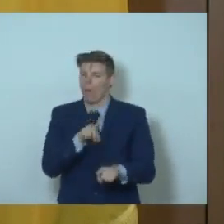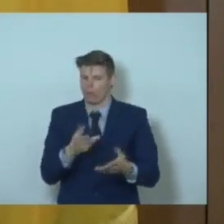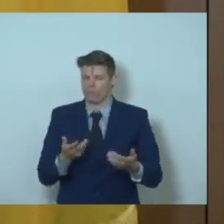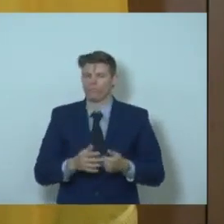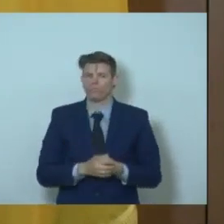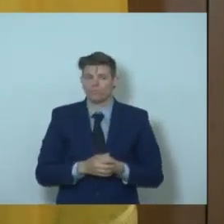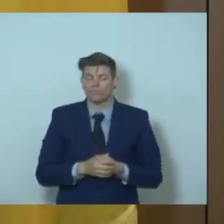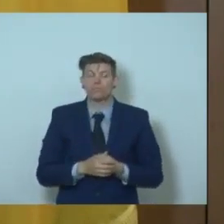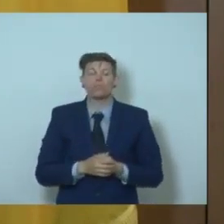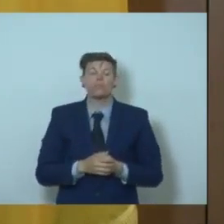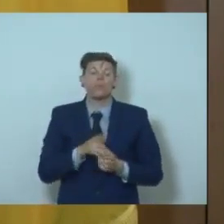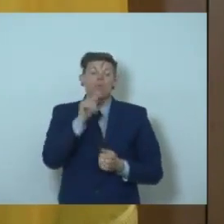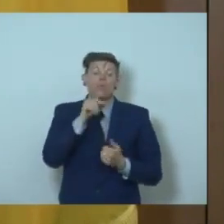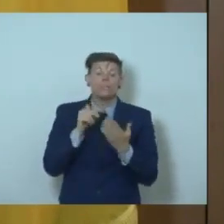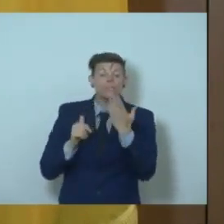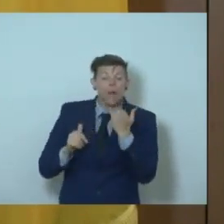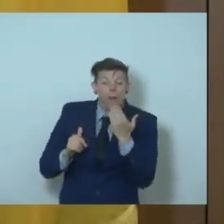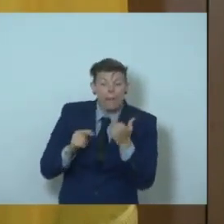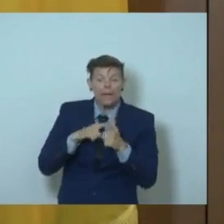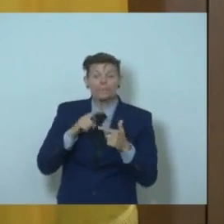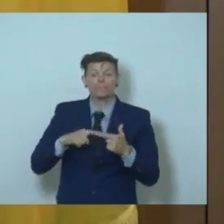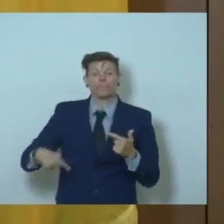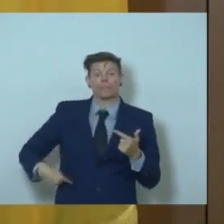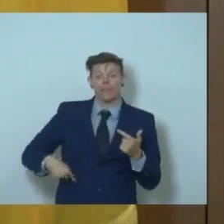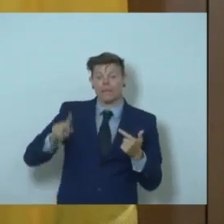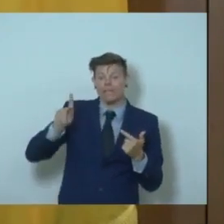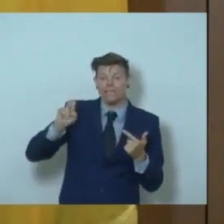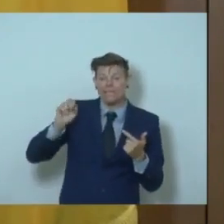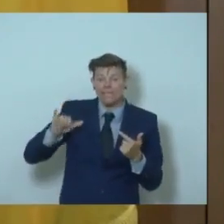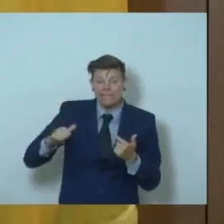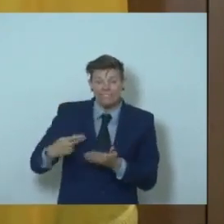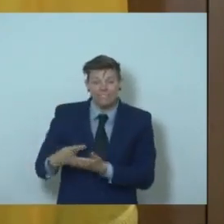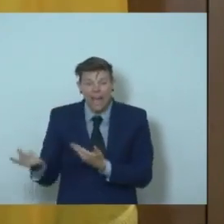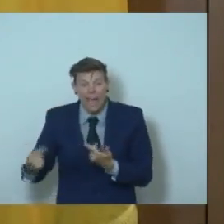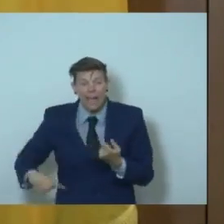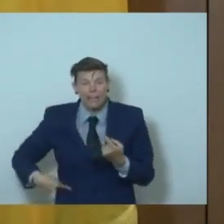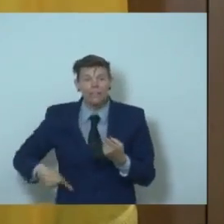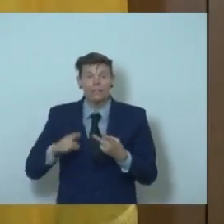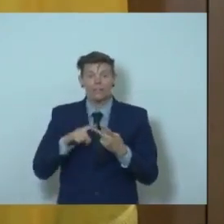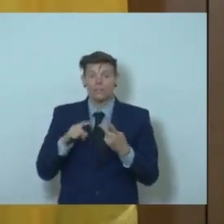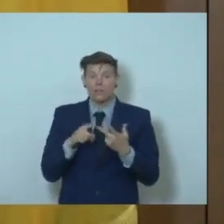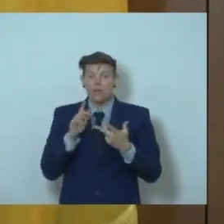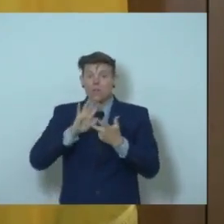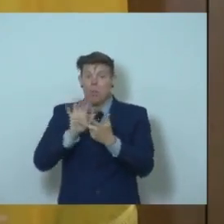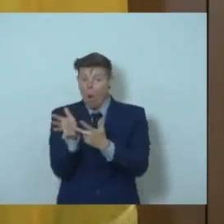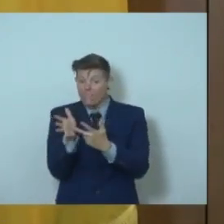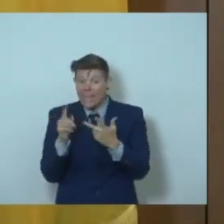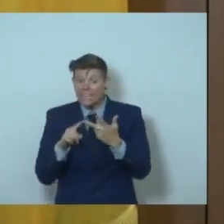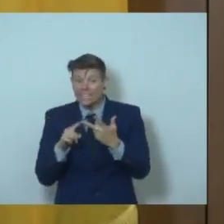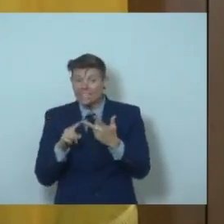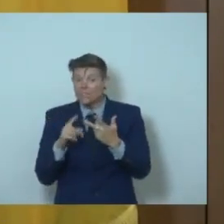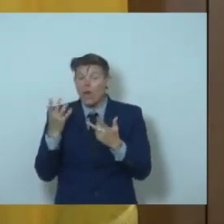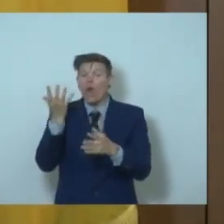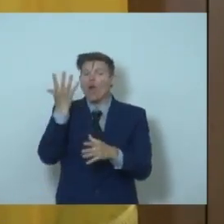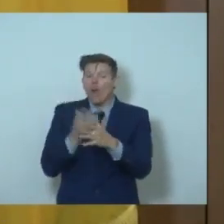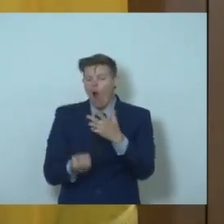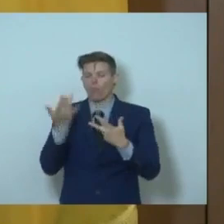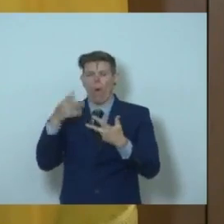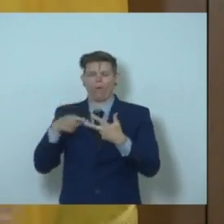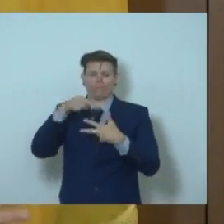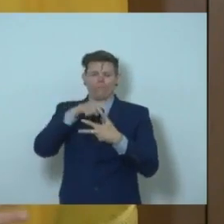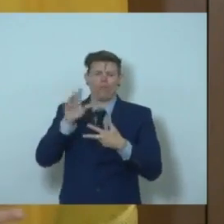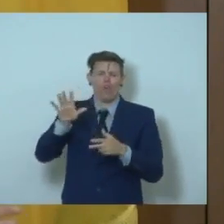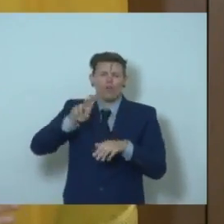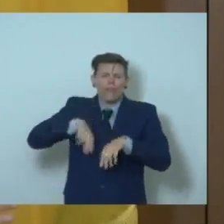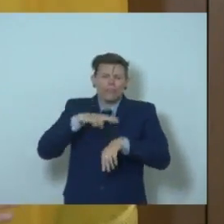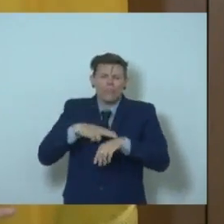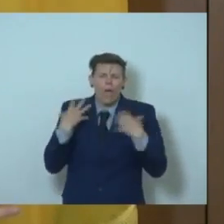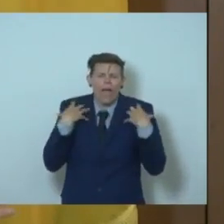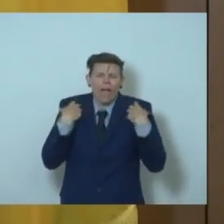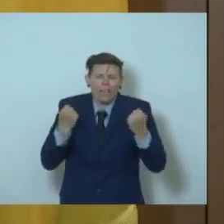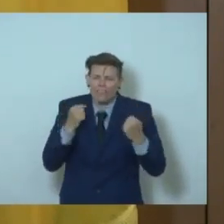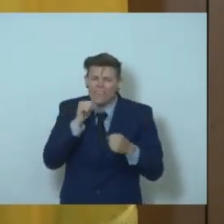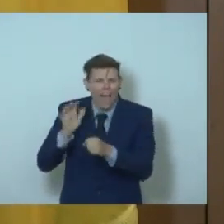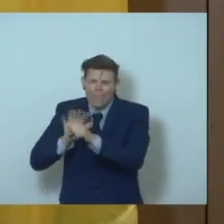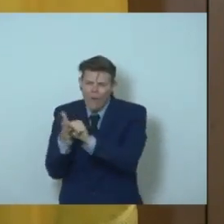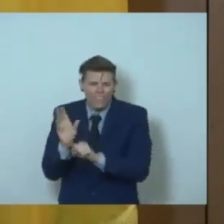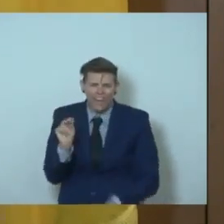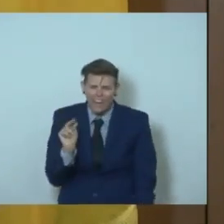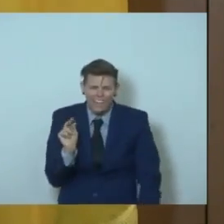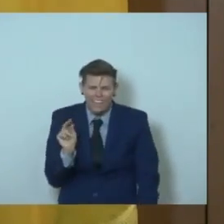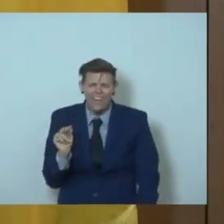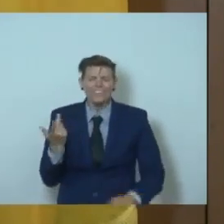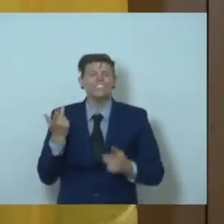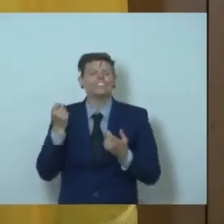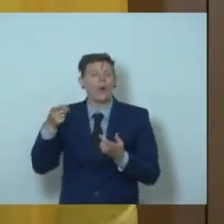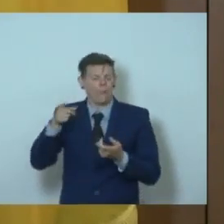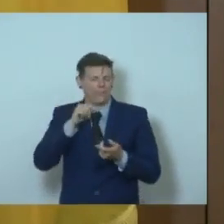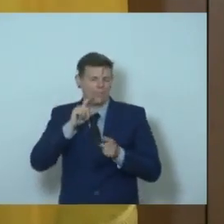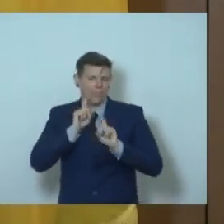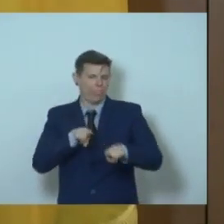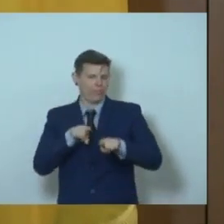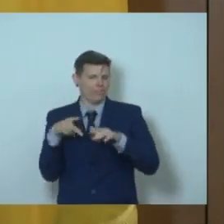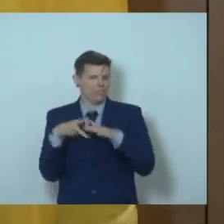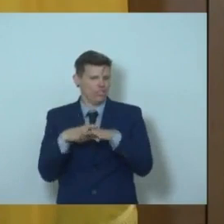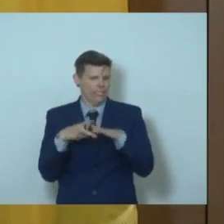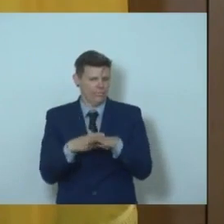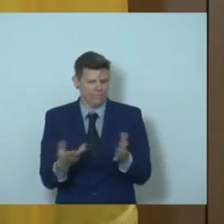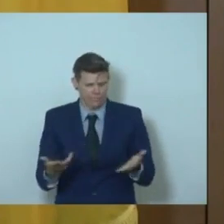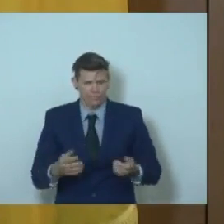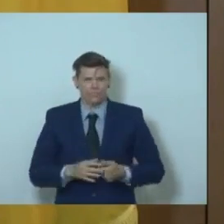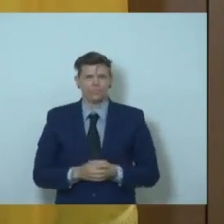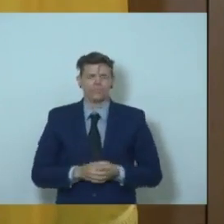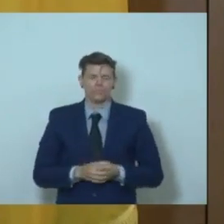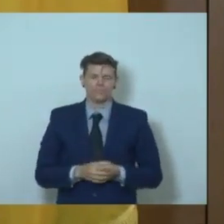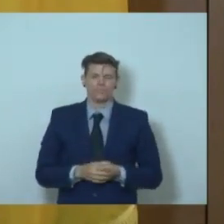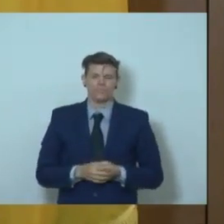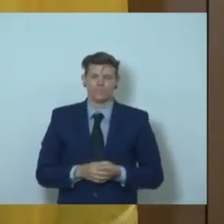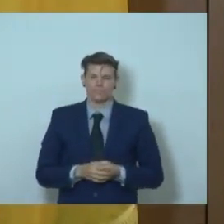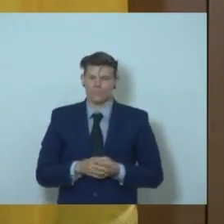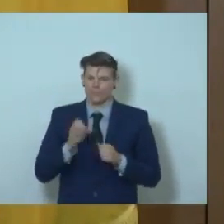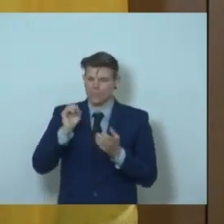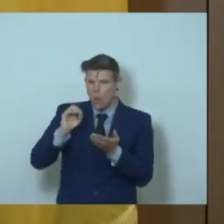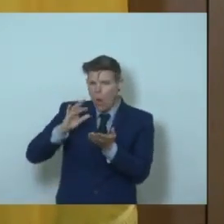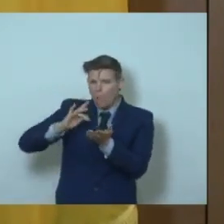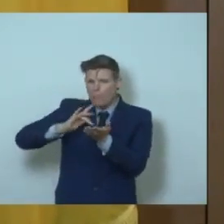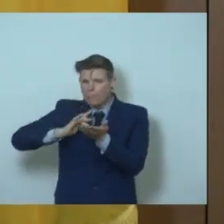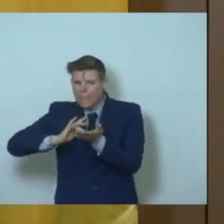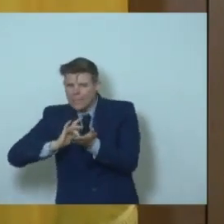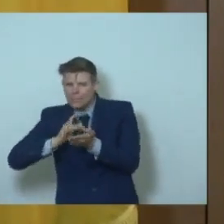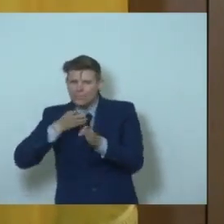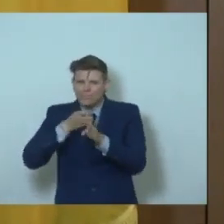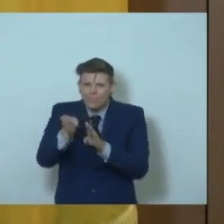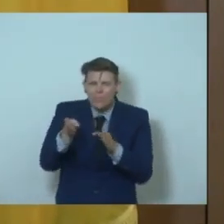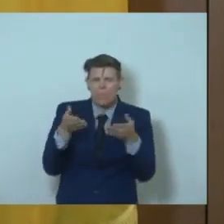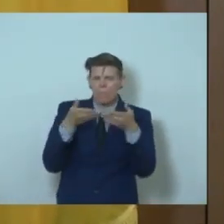IF YOU HAD A SERIOUS ISSUE IF YOU WERE DIABETIC AND HAD RENAL FAILURE, THEN YOU COULDN’T HAVE DIED OF COVID COVID WAS AN EXACERBATING FACTOR TO THE FACT THAT YOU WERE GOING TO DIE OF